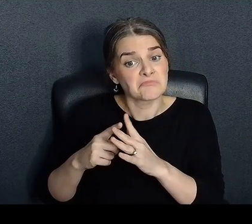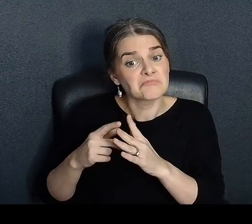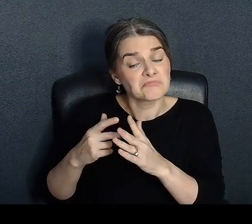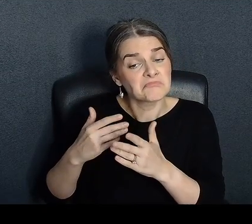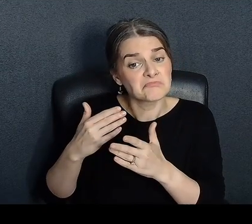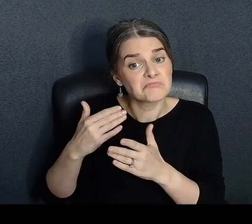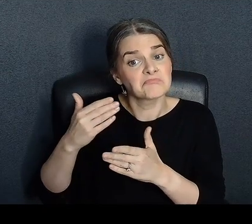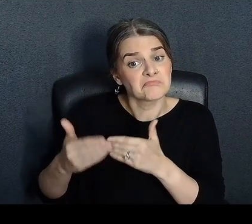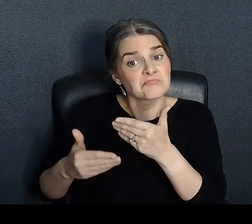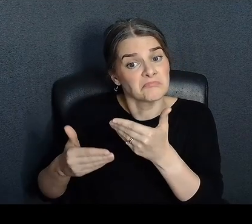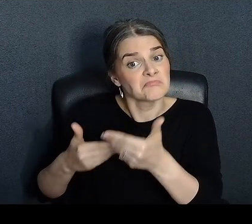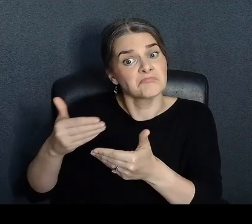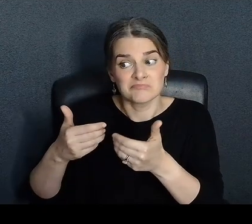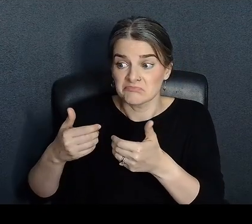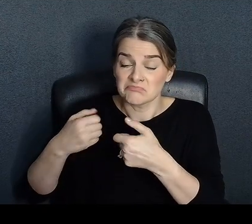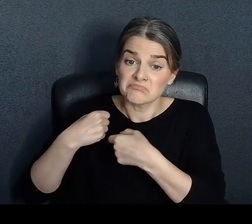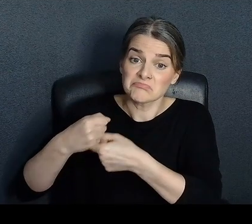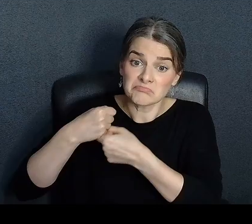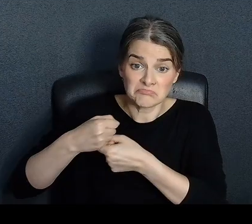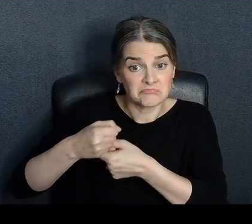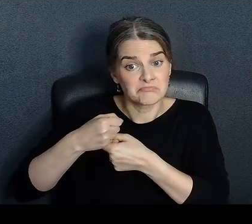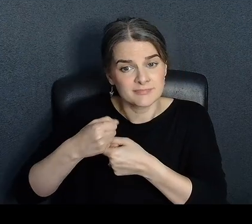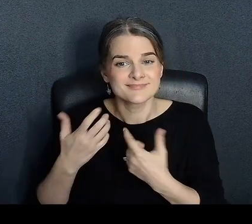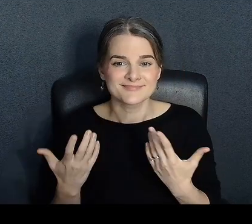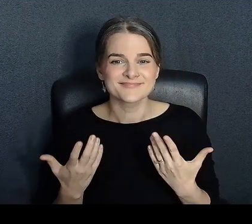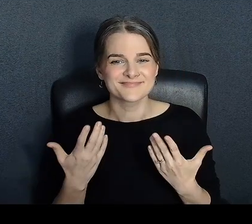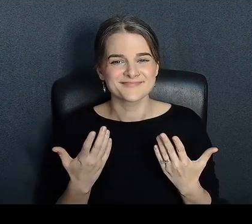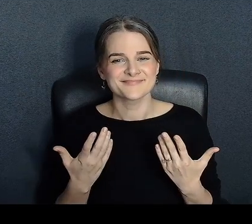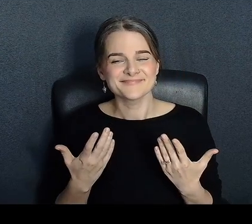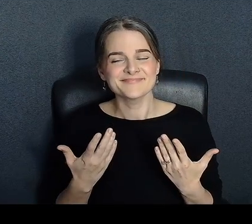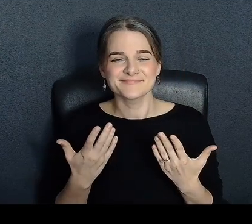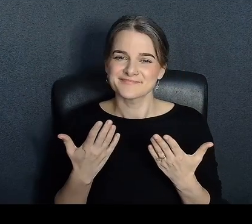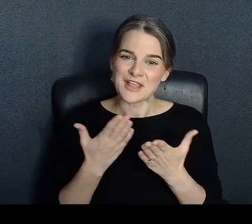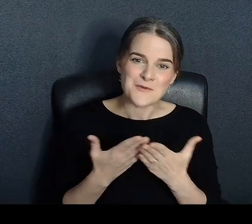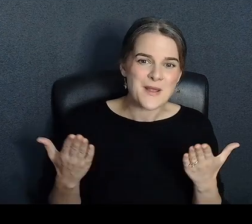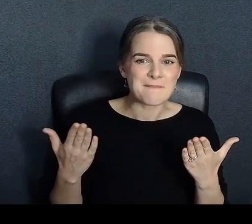manufacturers and the creators of equipment and apps and things